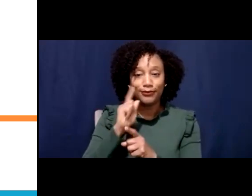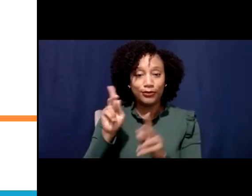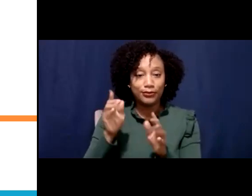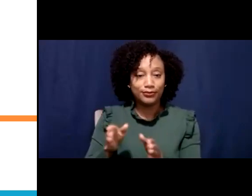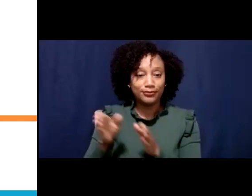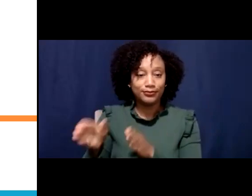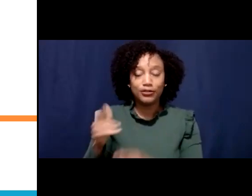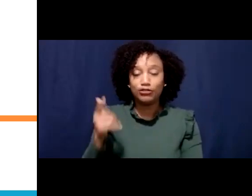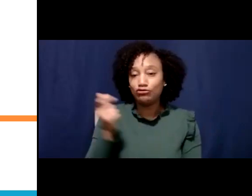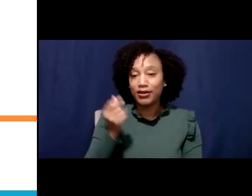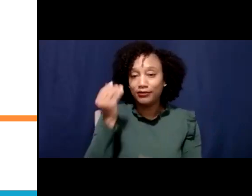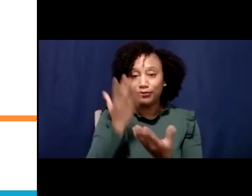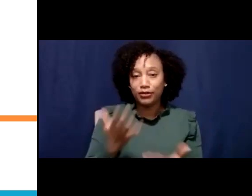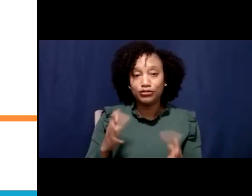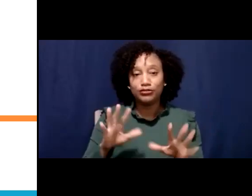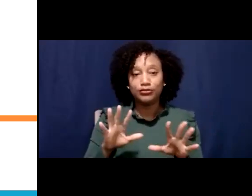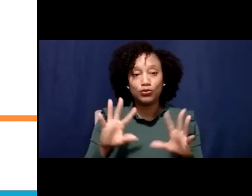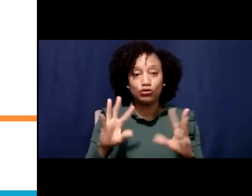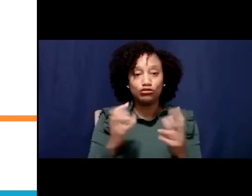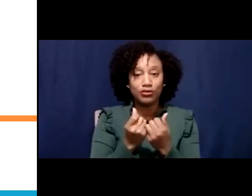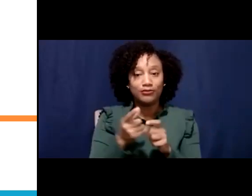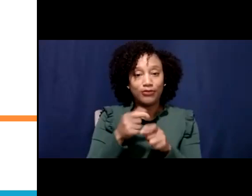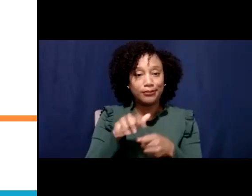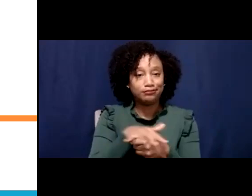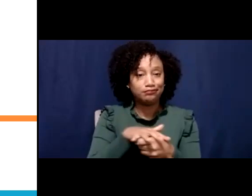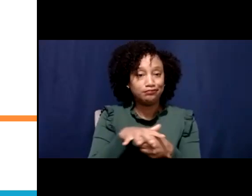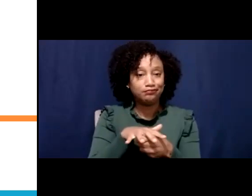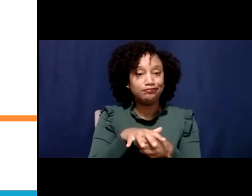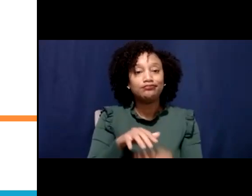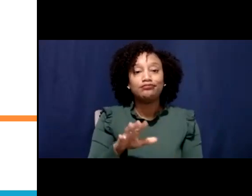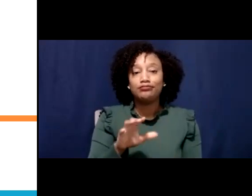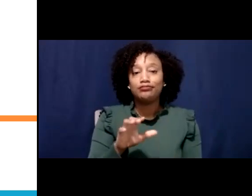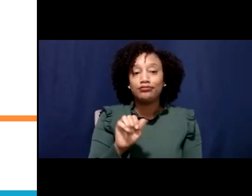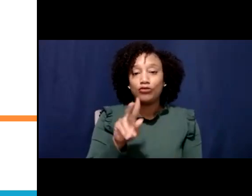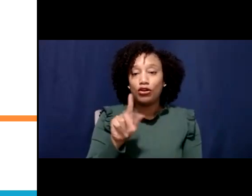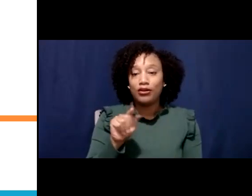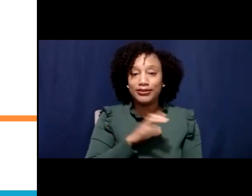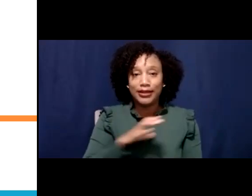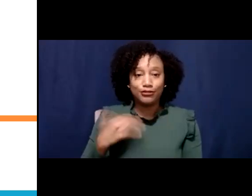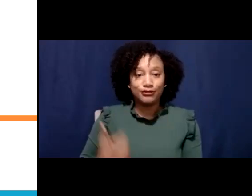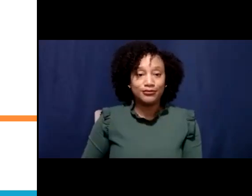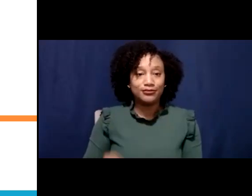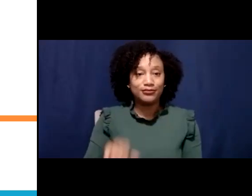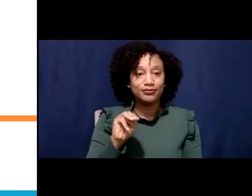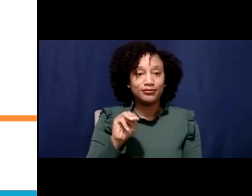from the Metropolitan Regional Arts Council. My name is Masami Kawazato and I'm a program director